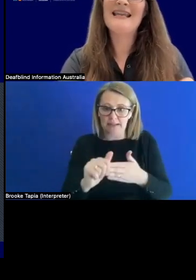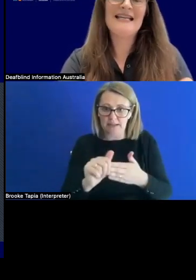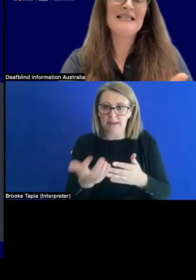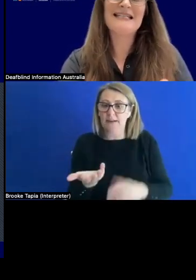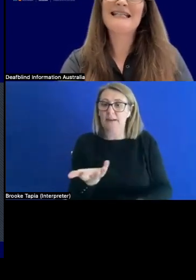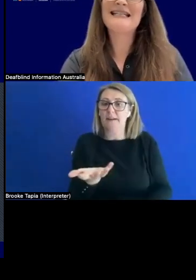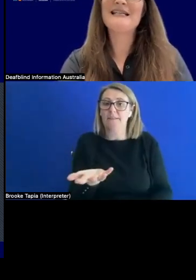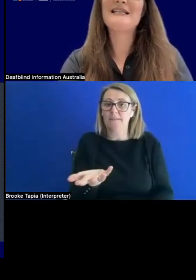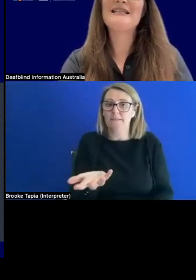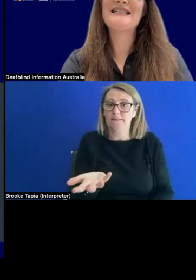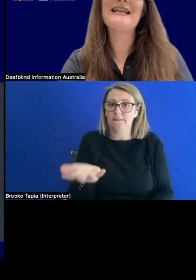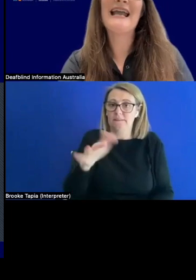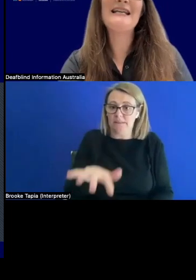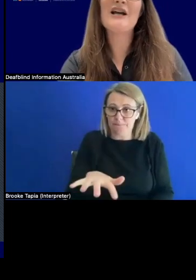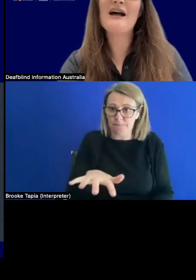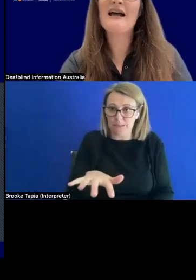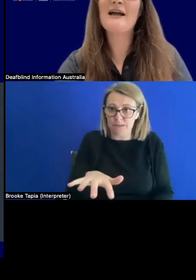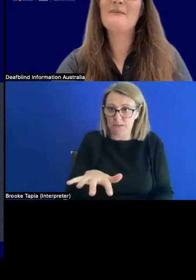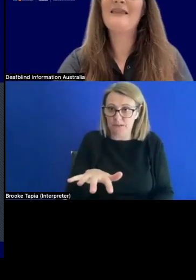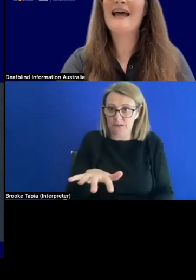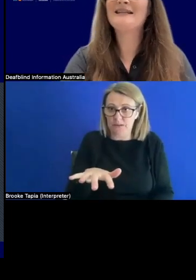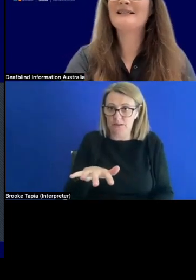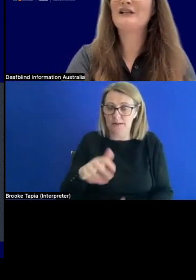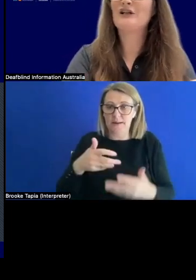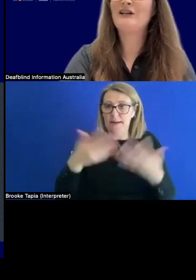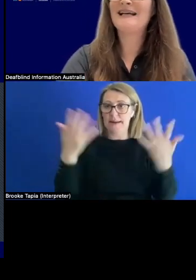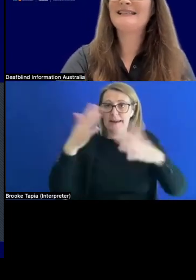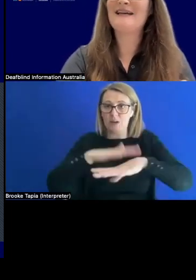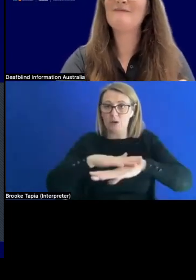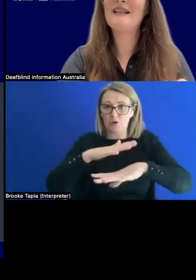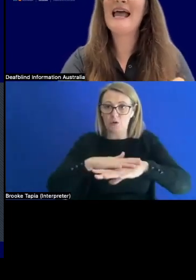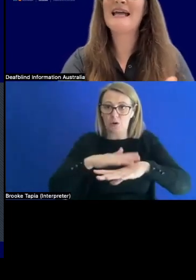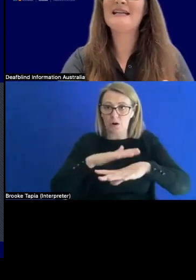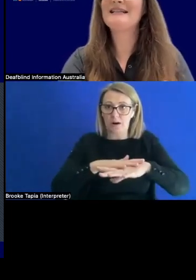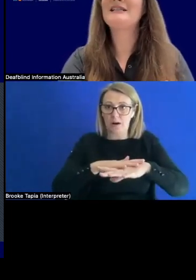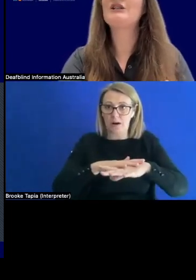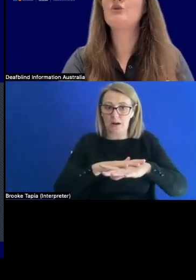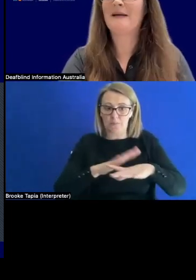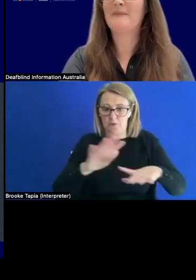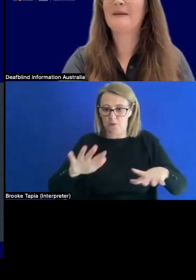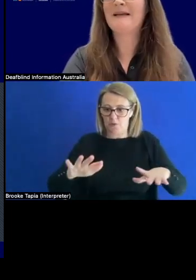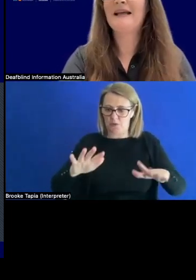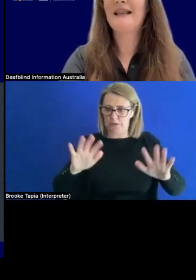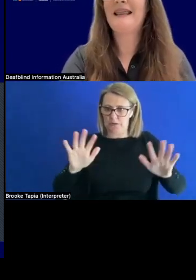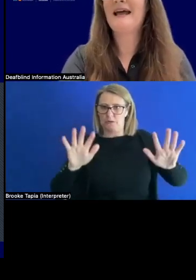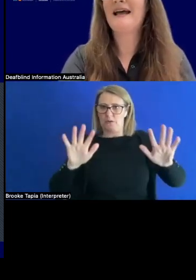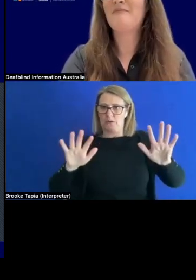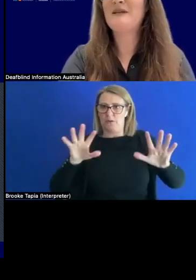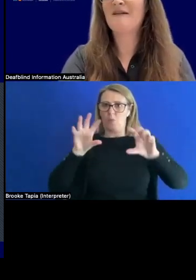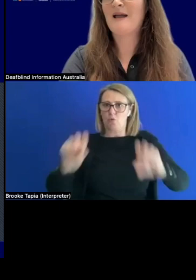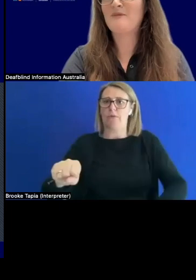the instinct is at any time that that doesn’t go as they’d planned is to grip that deafblind